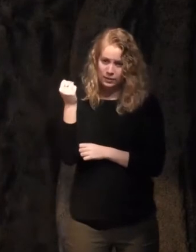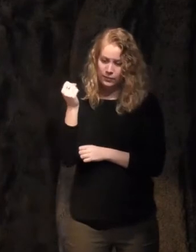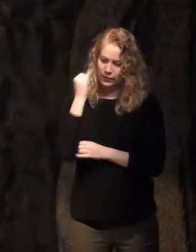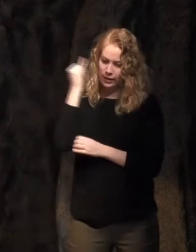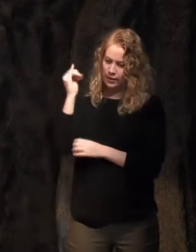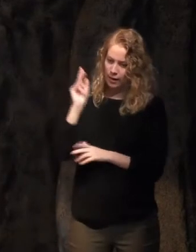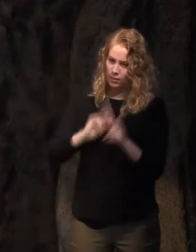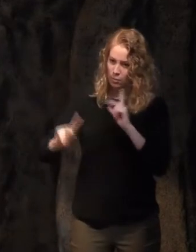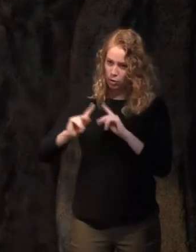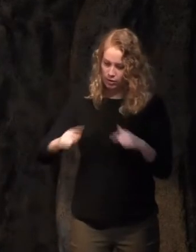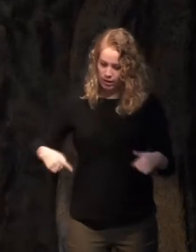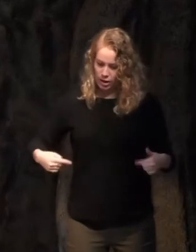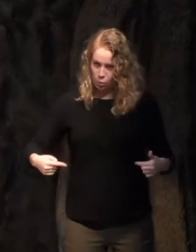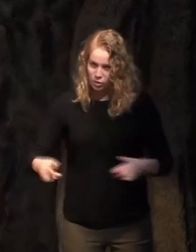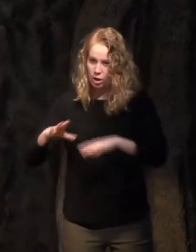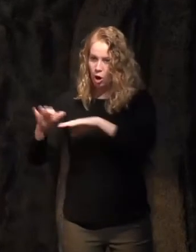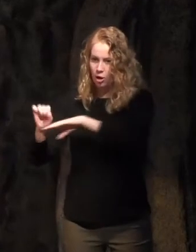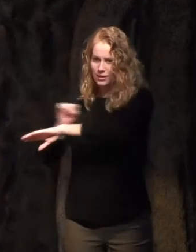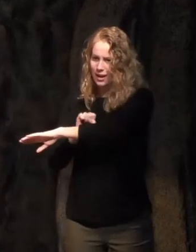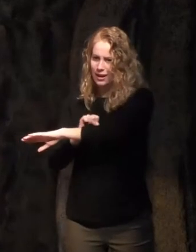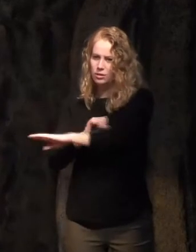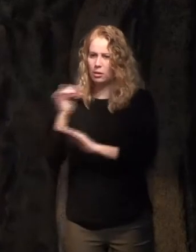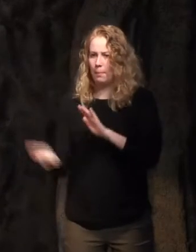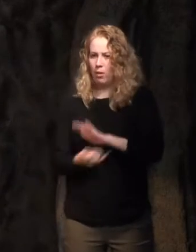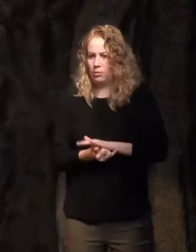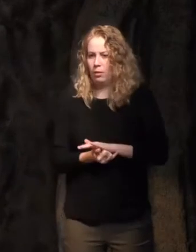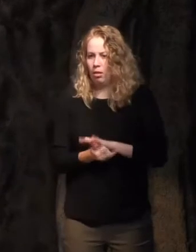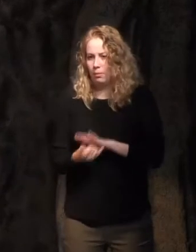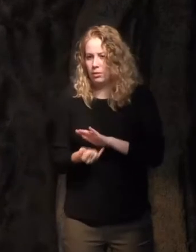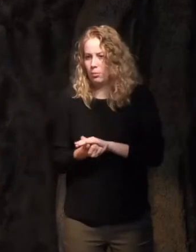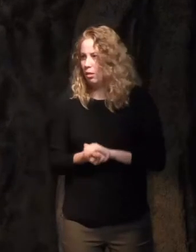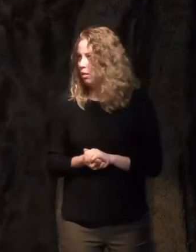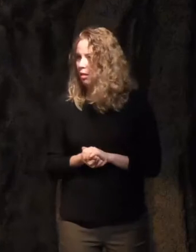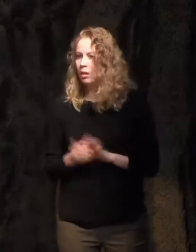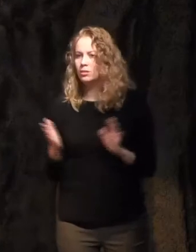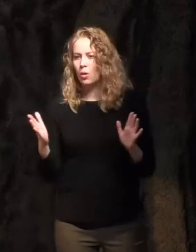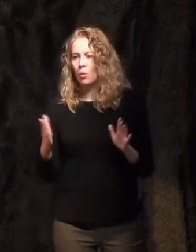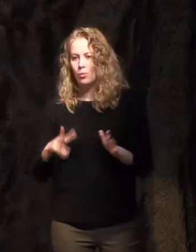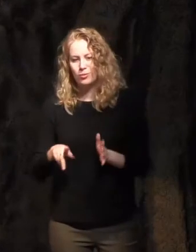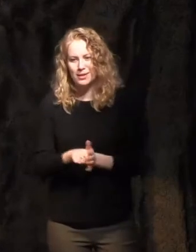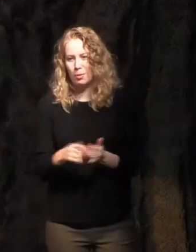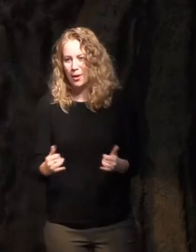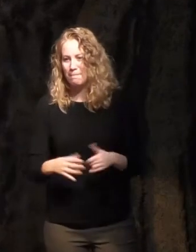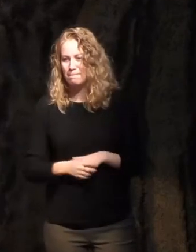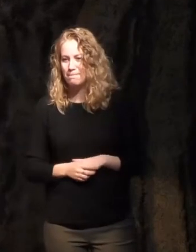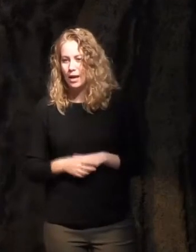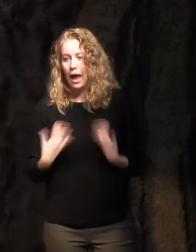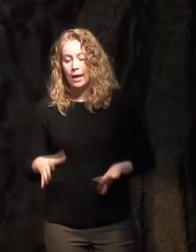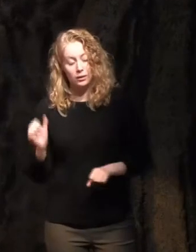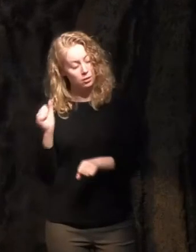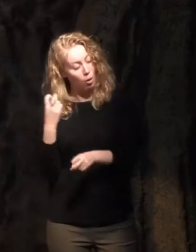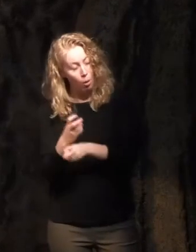in a wheelchair on stage was unimaginable. So it's about time, and it's really hard work